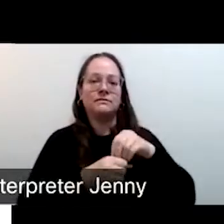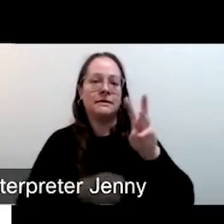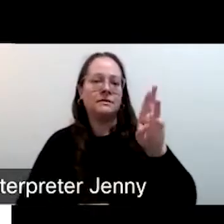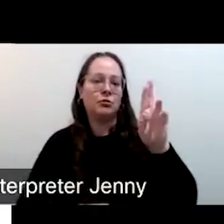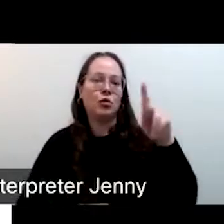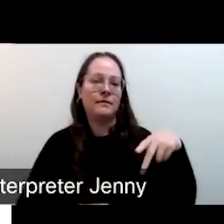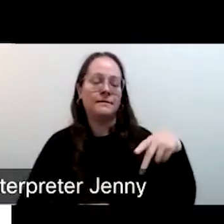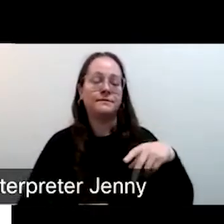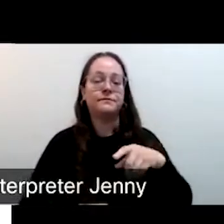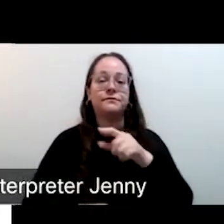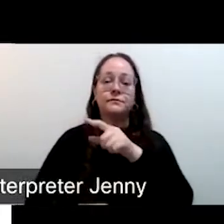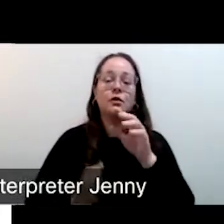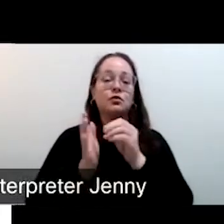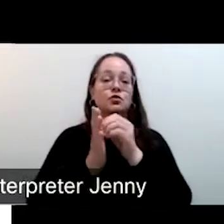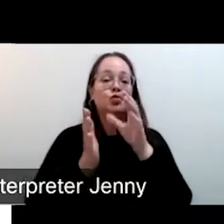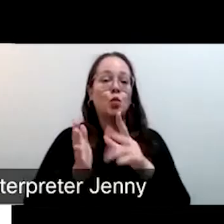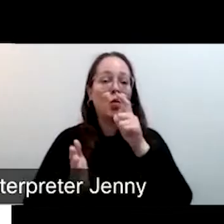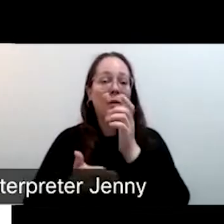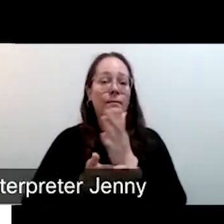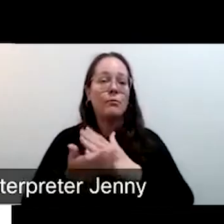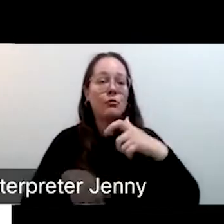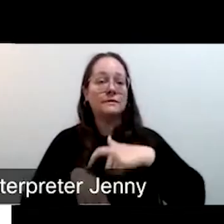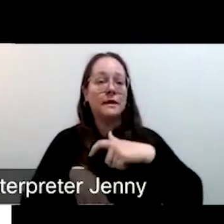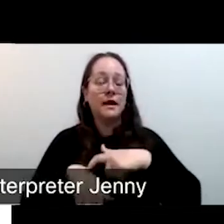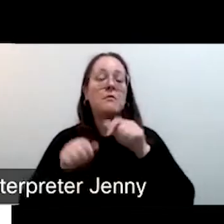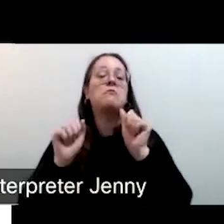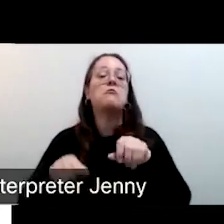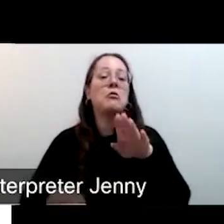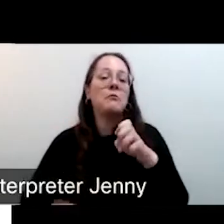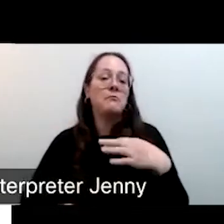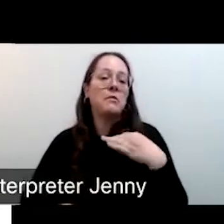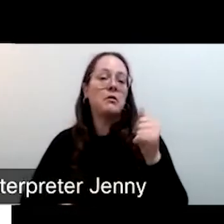Students taking a part-time course load may be eligible if they meet certain criteria.